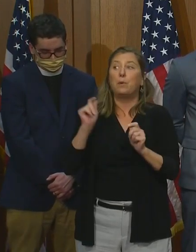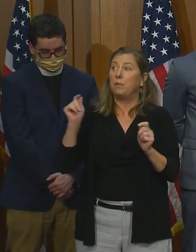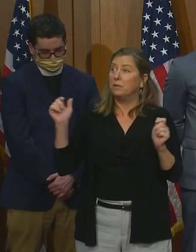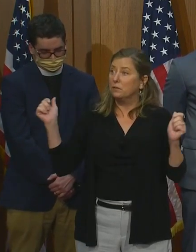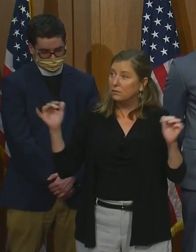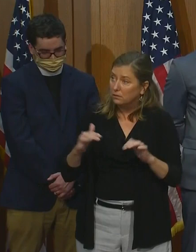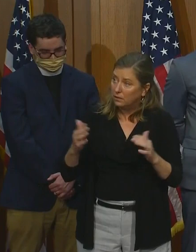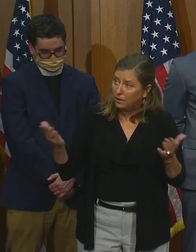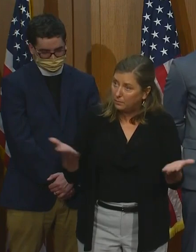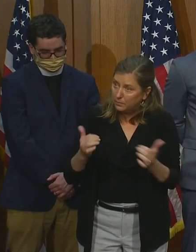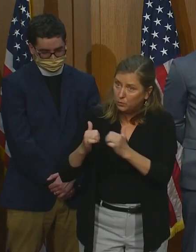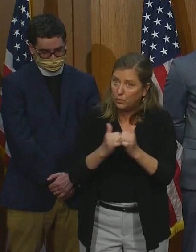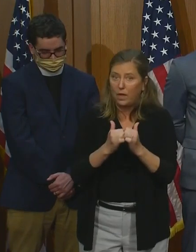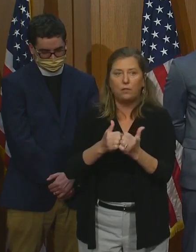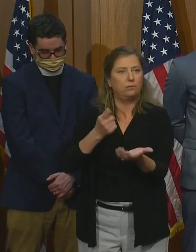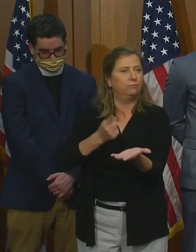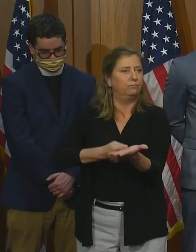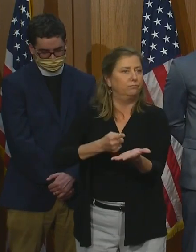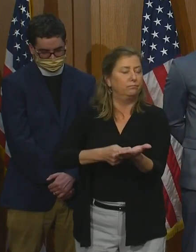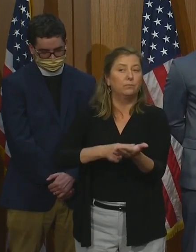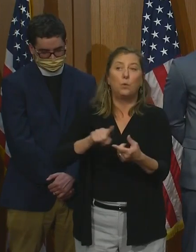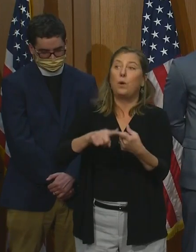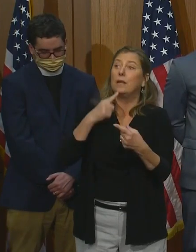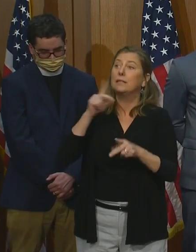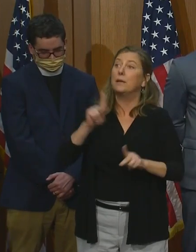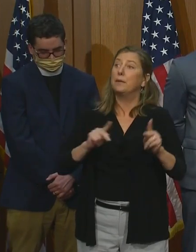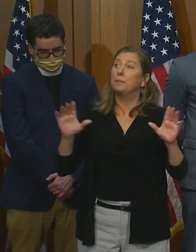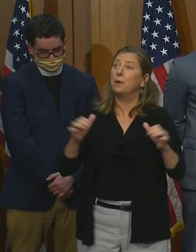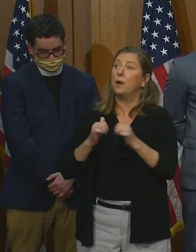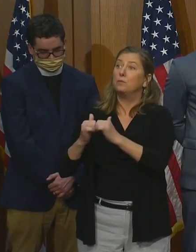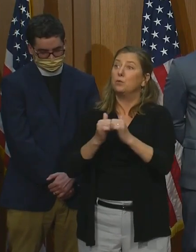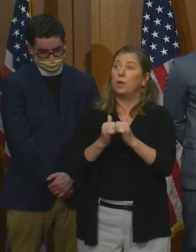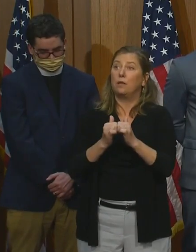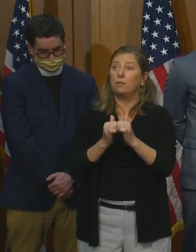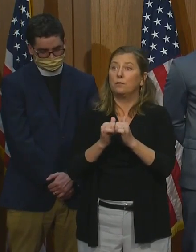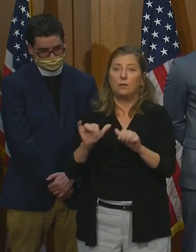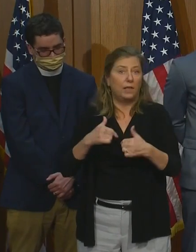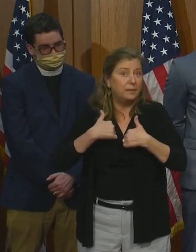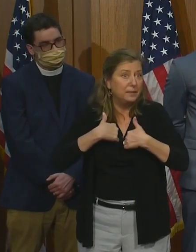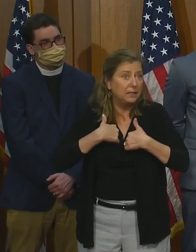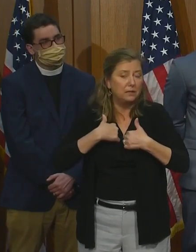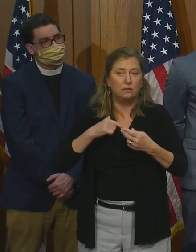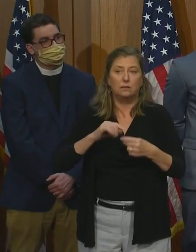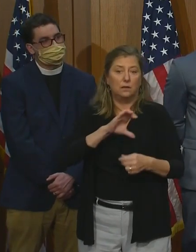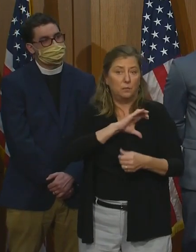THEN TO HAVE PEOPLE COME TOGETHER- AND HAVE A DIALOGUE-